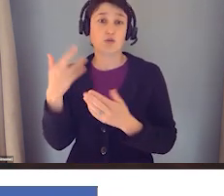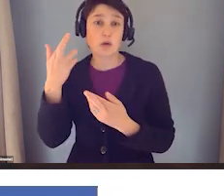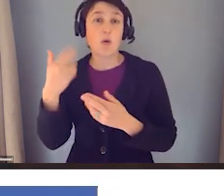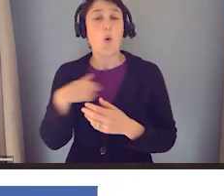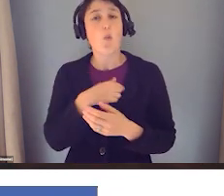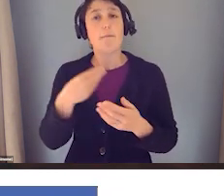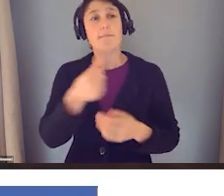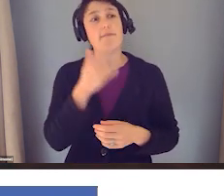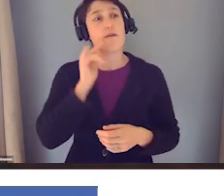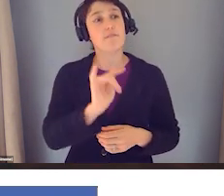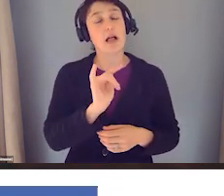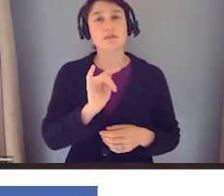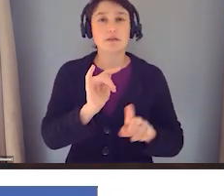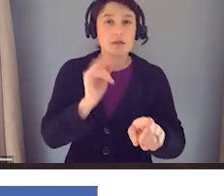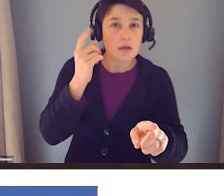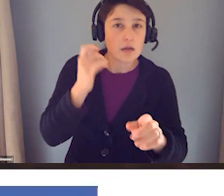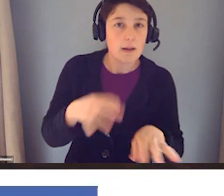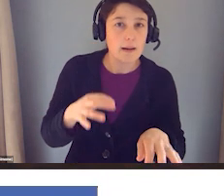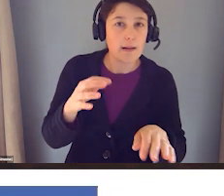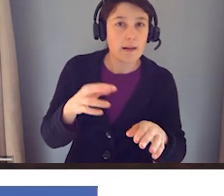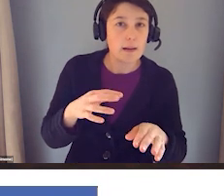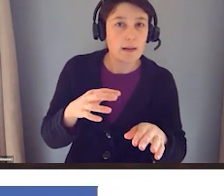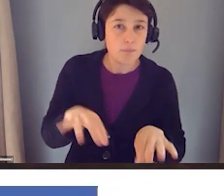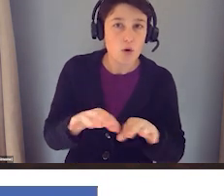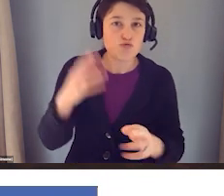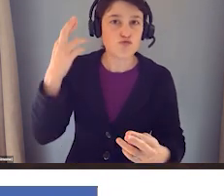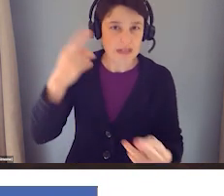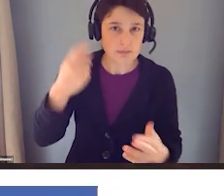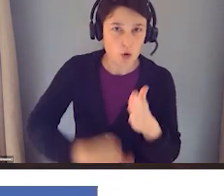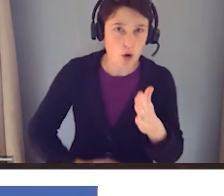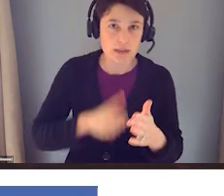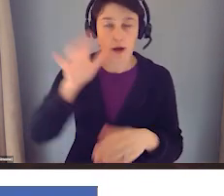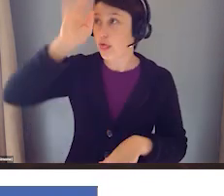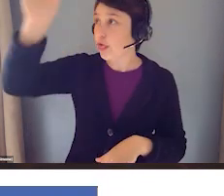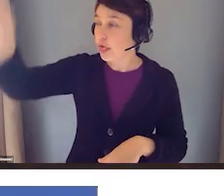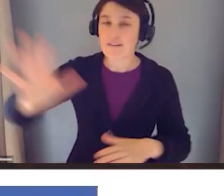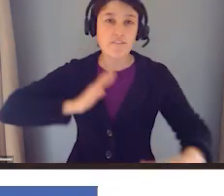not the unreasonable ones where you get fancy things in the front of the plane. It must be allocable.